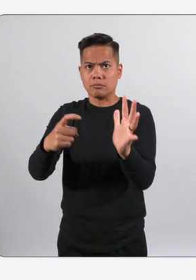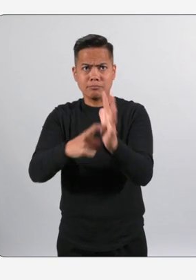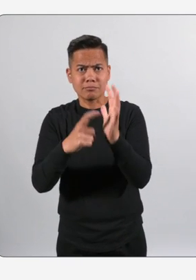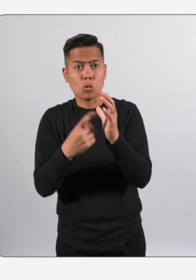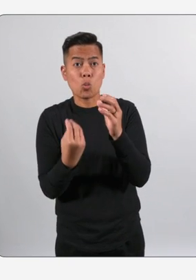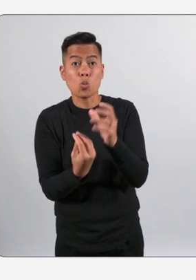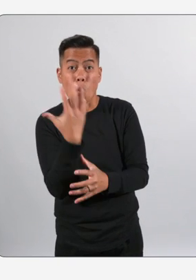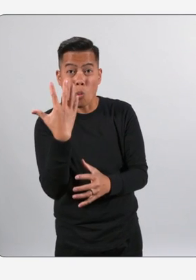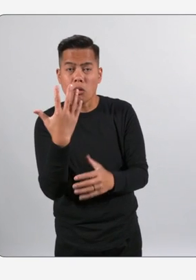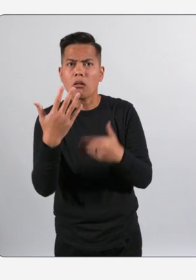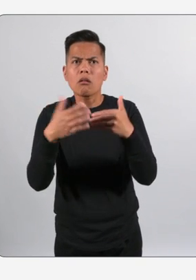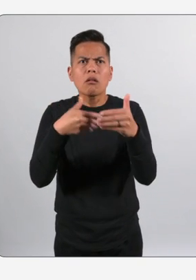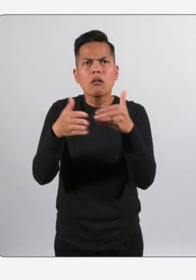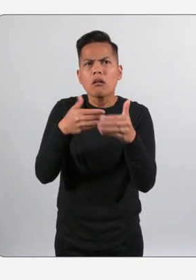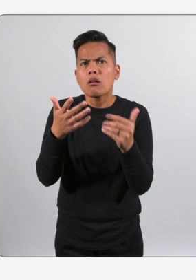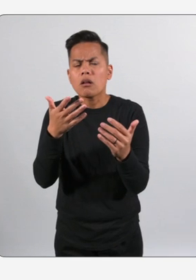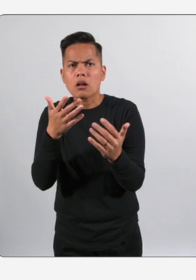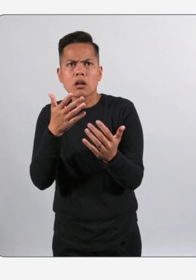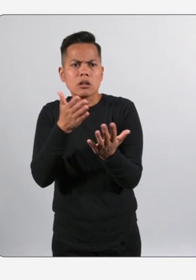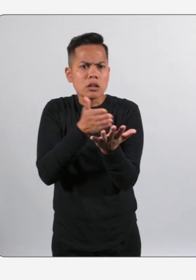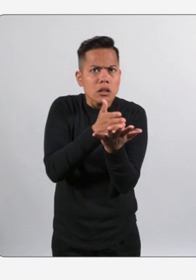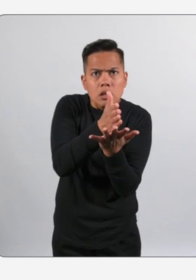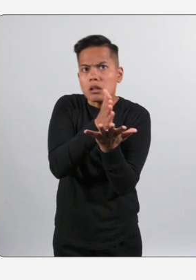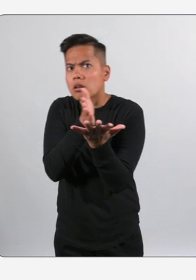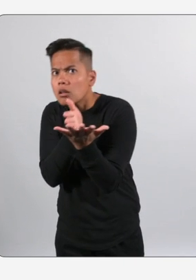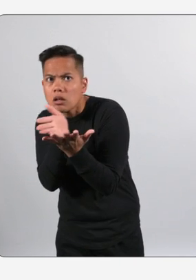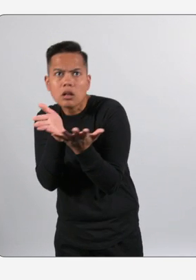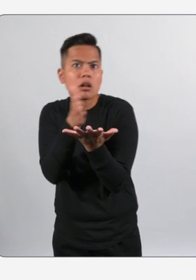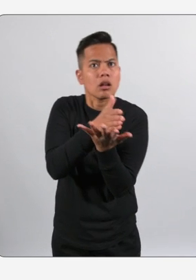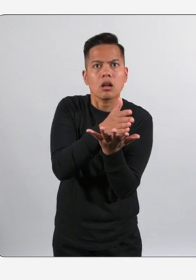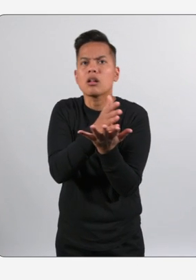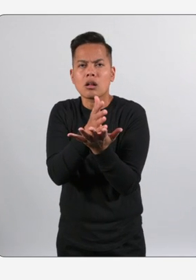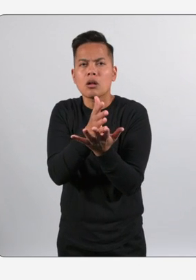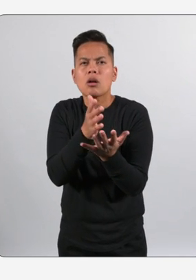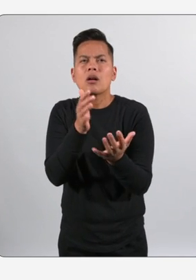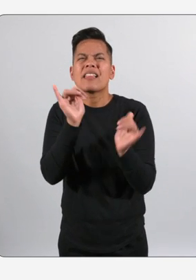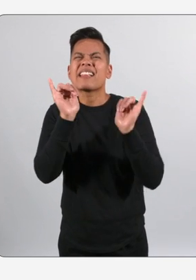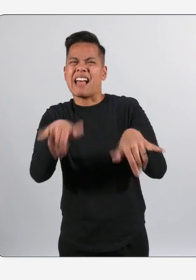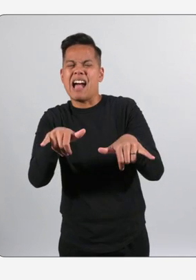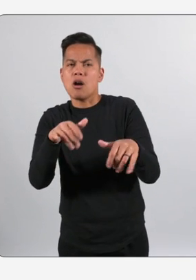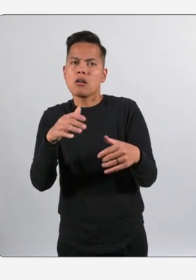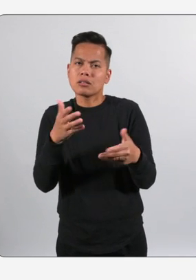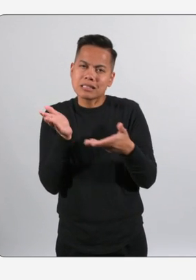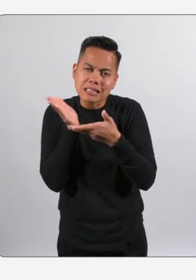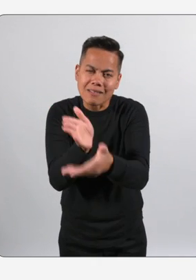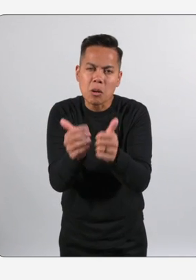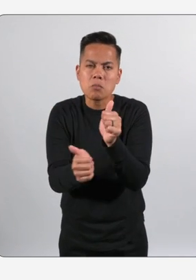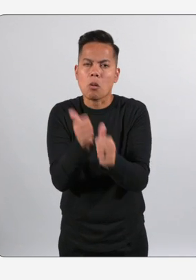across the channels and inventory that will deliver the most value to you. While this may be a change from